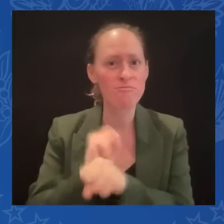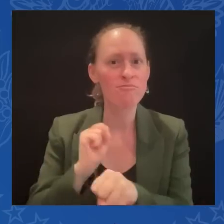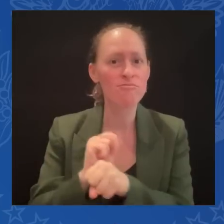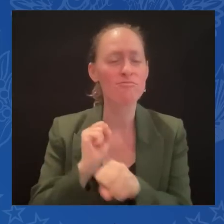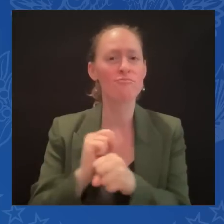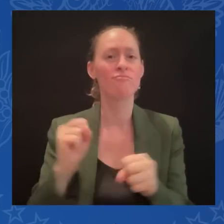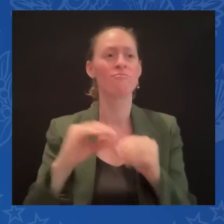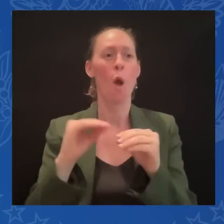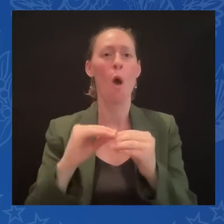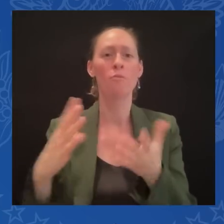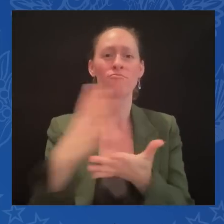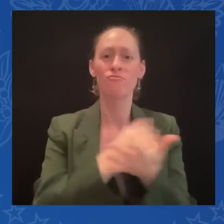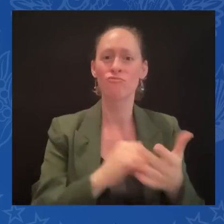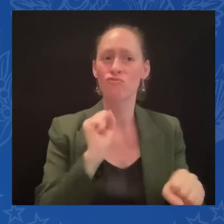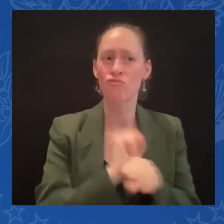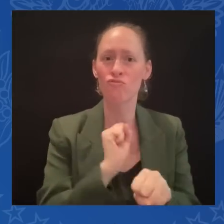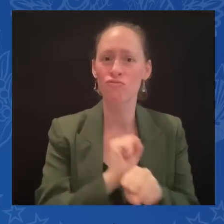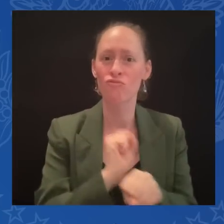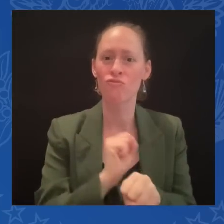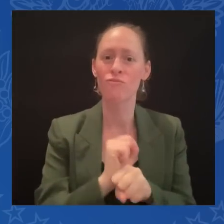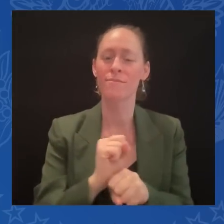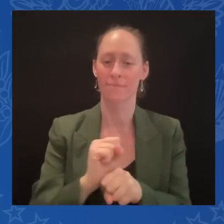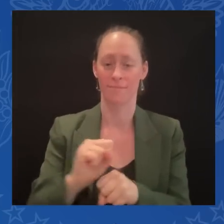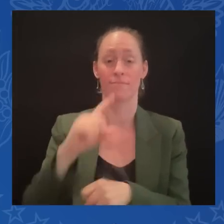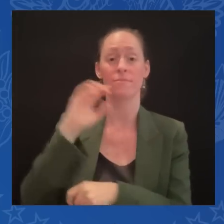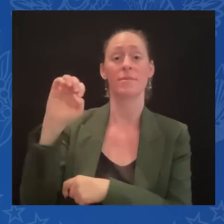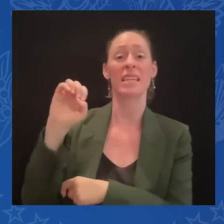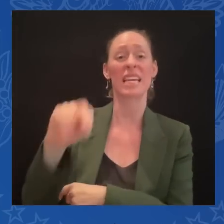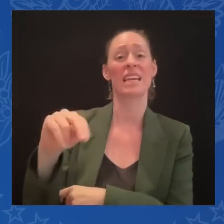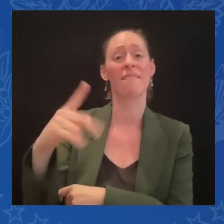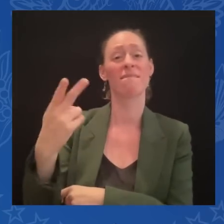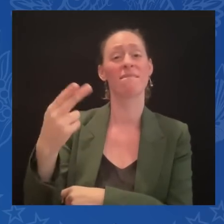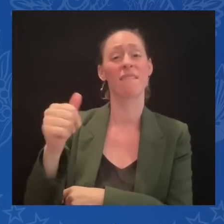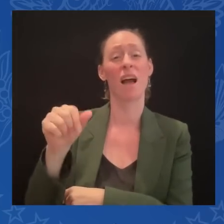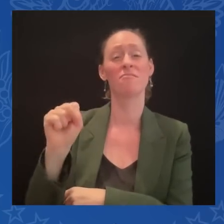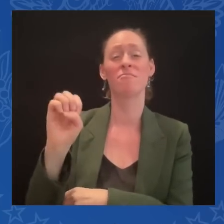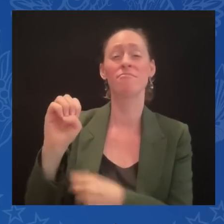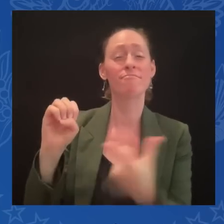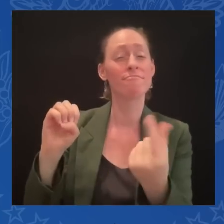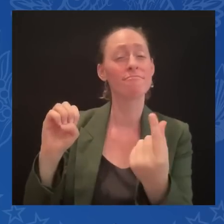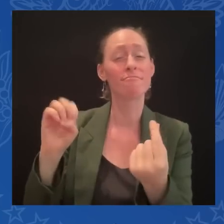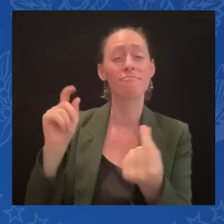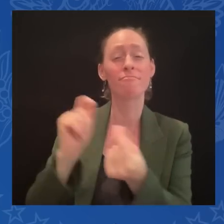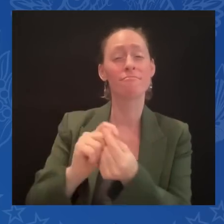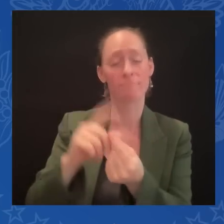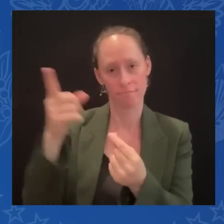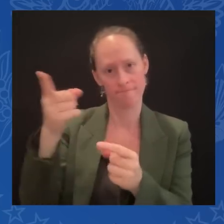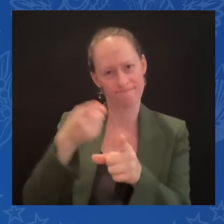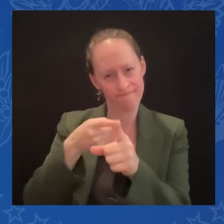that converts solar energy into electricity. All that solar energy doesn't do a whole lot of good